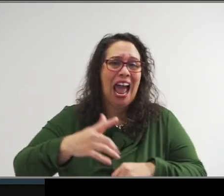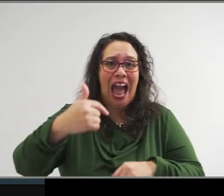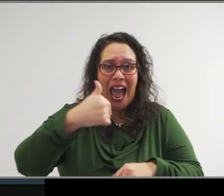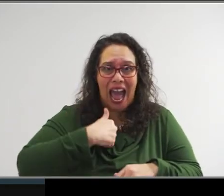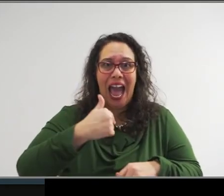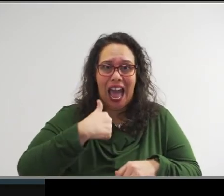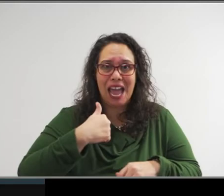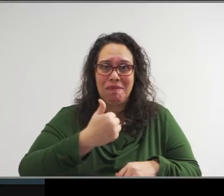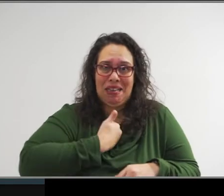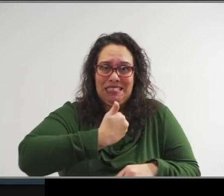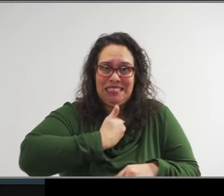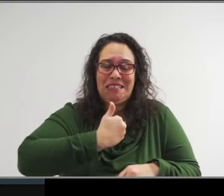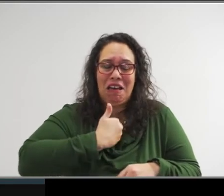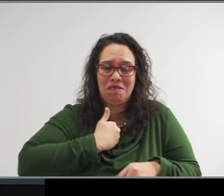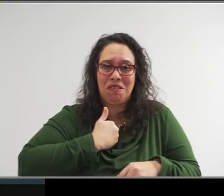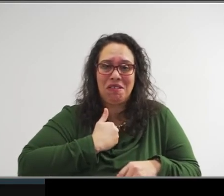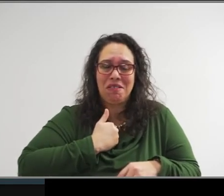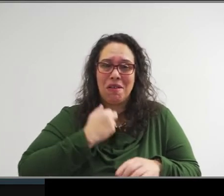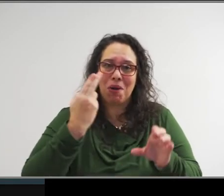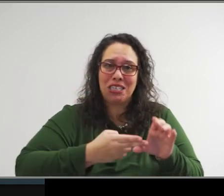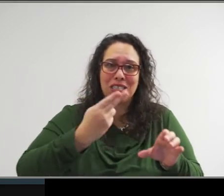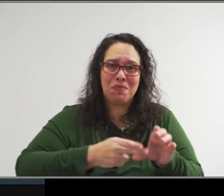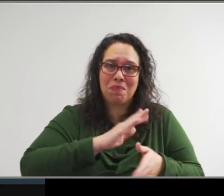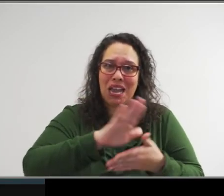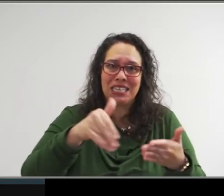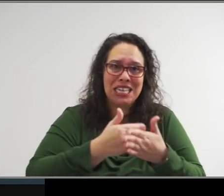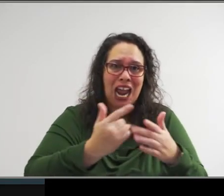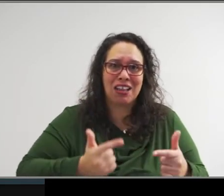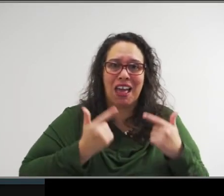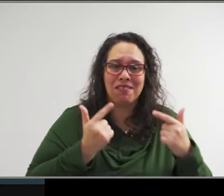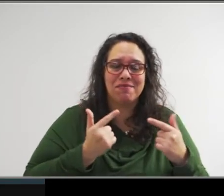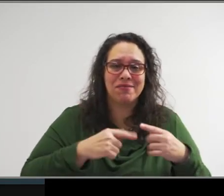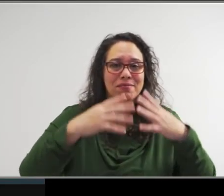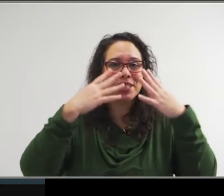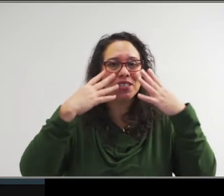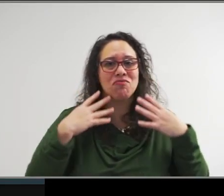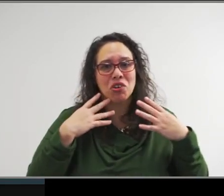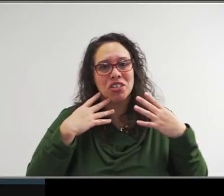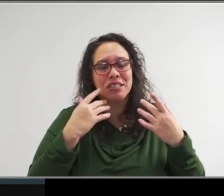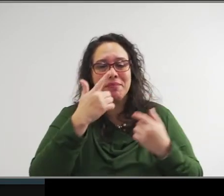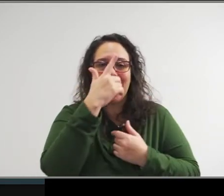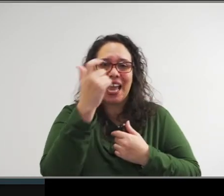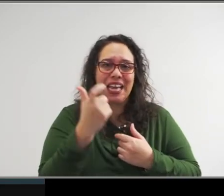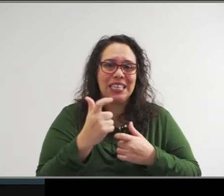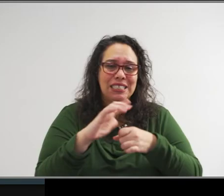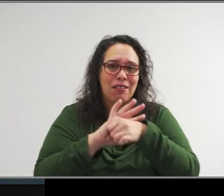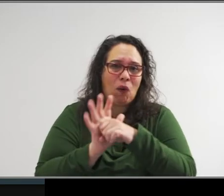in my entire life. And unfortunately, due to this pandemic